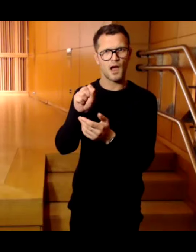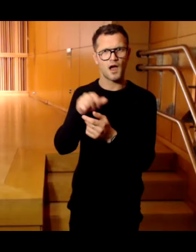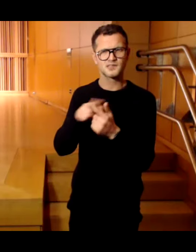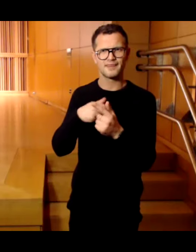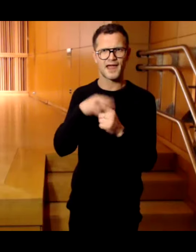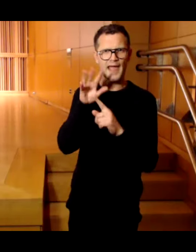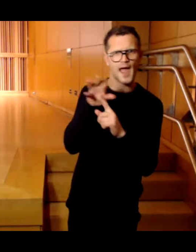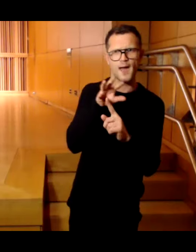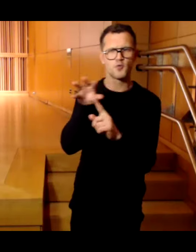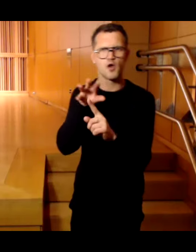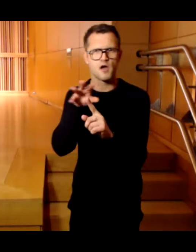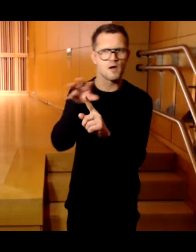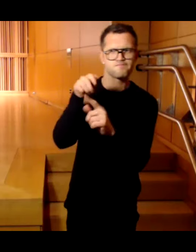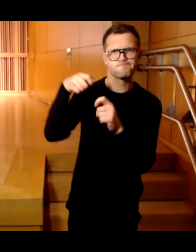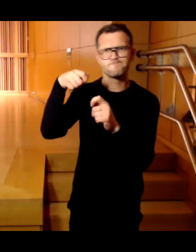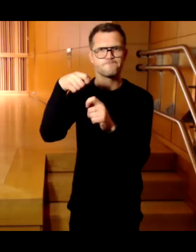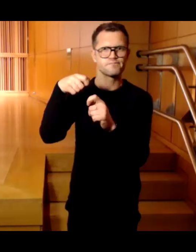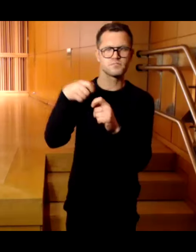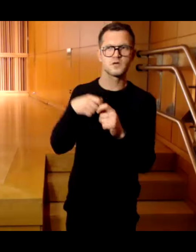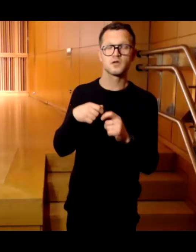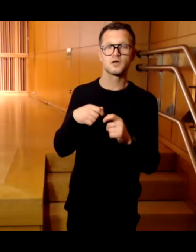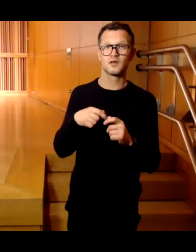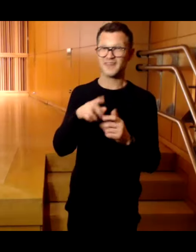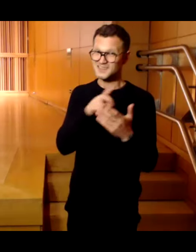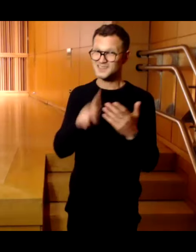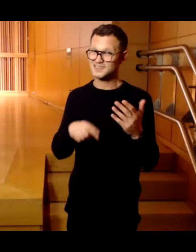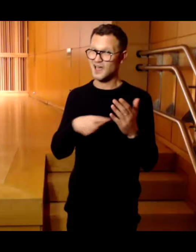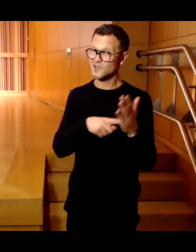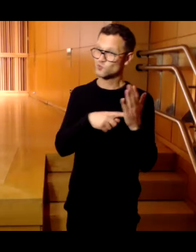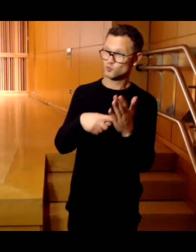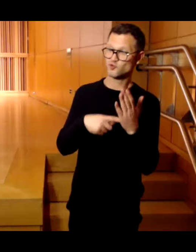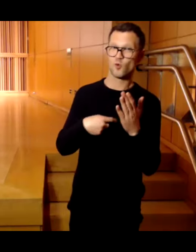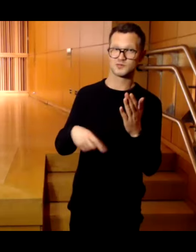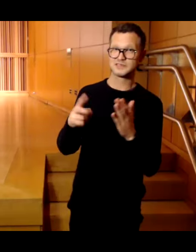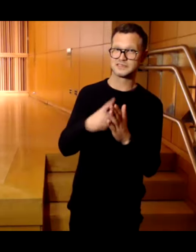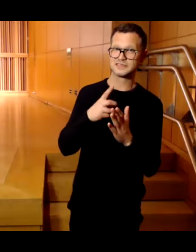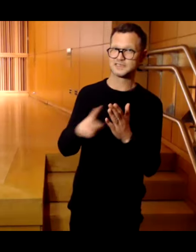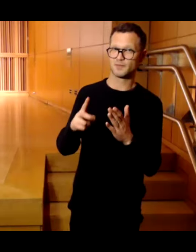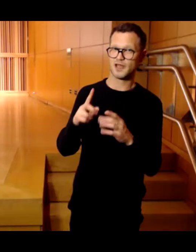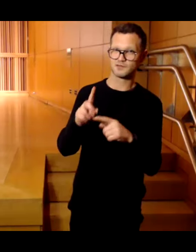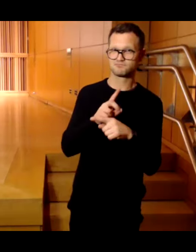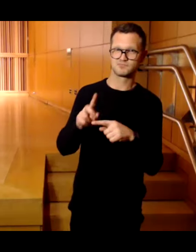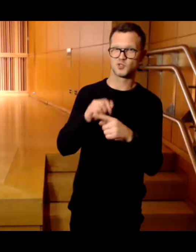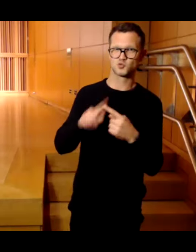are designed, first and foremost, to discipline us. We sit in our homes, hands cold.